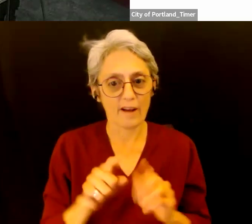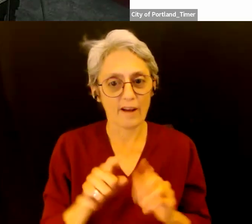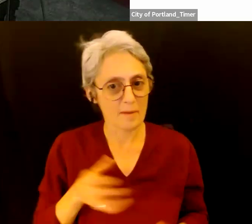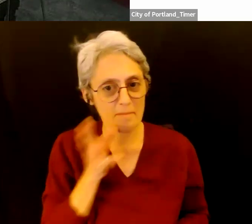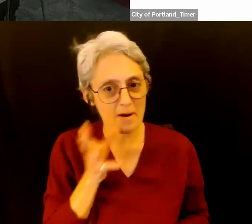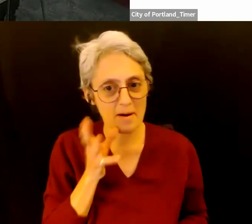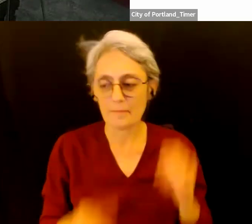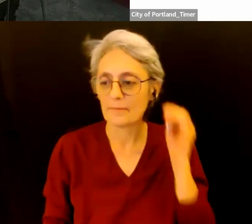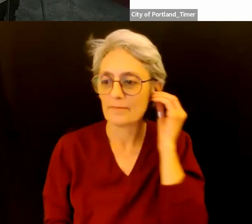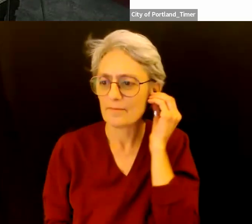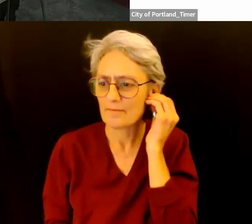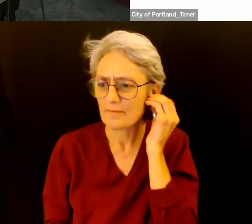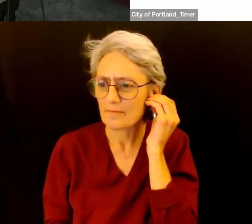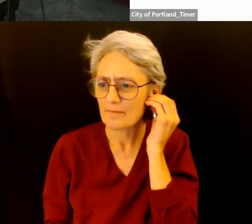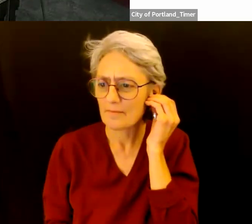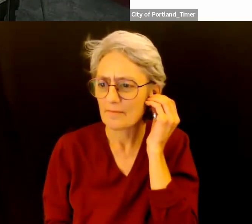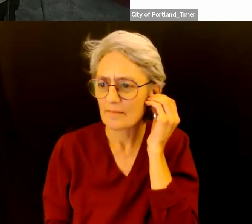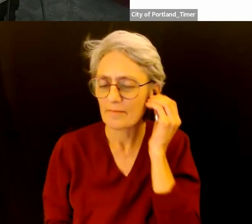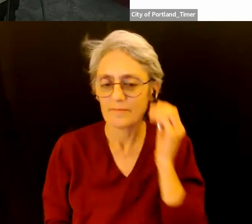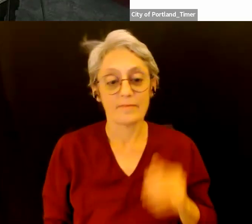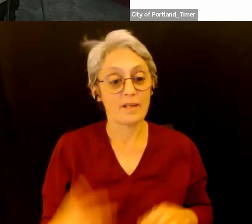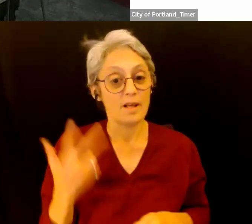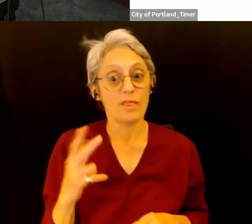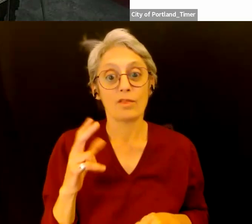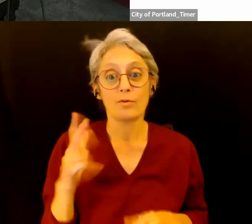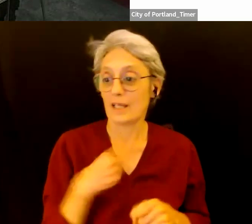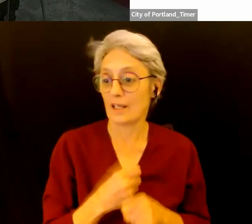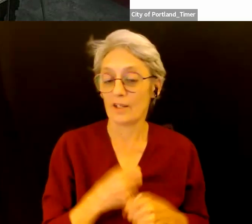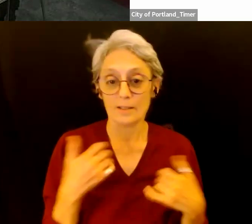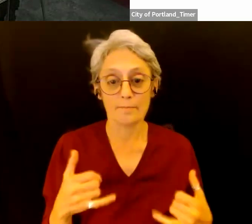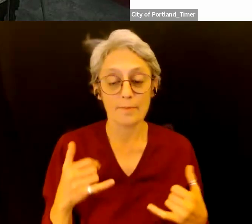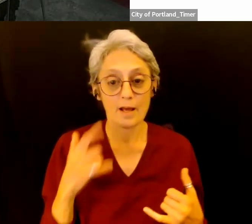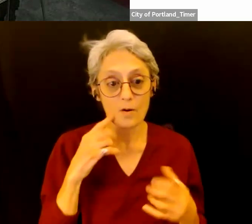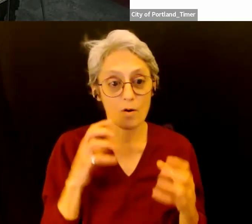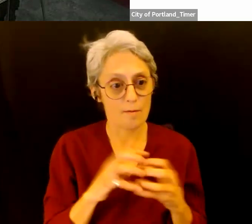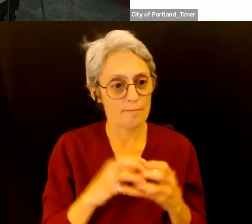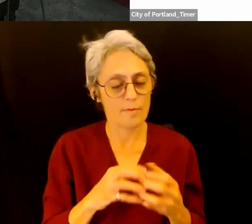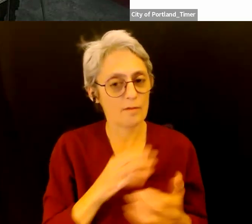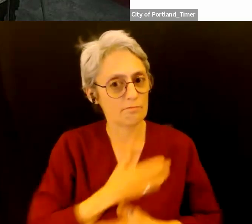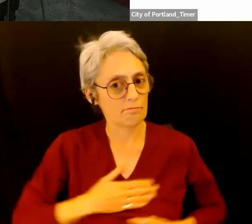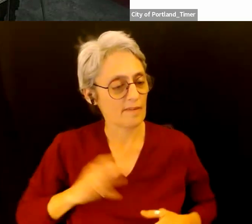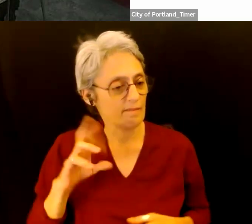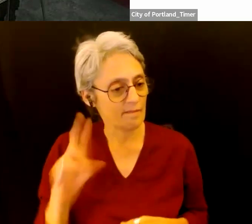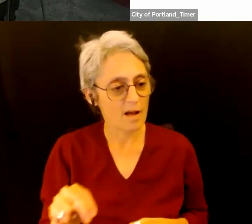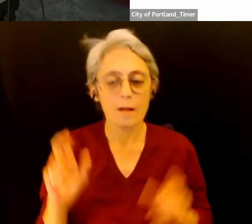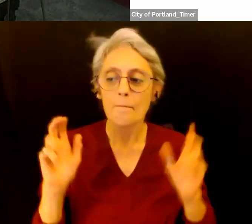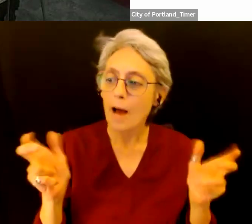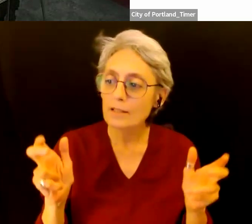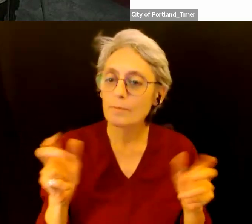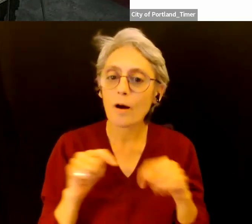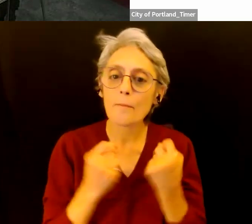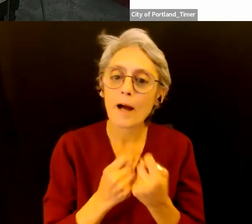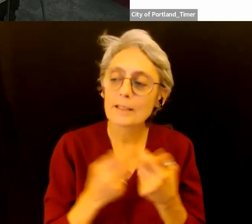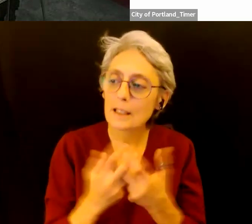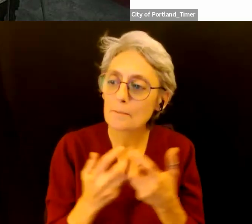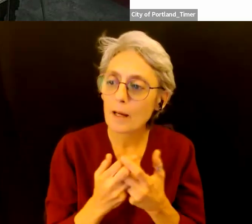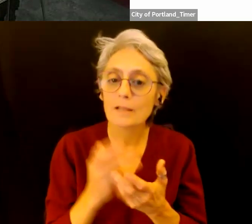And I had so much fun during those three seasons. I love playing basketball with all the teammates I had. Some came and some went.